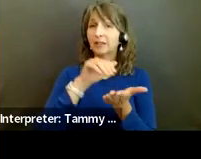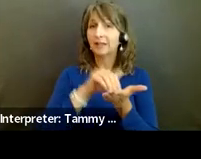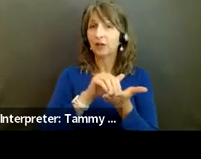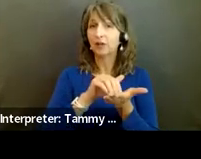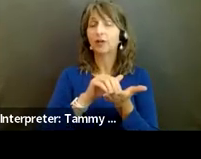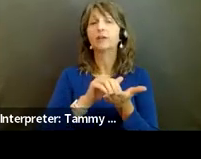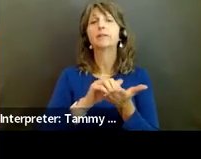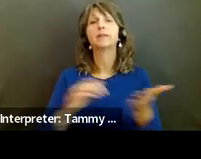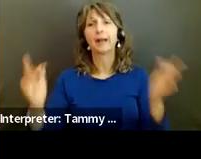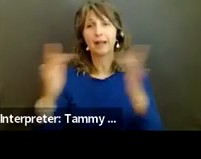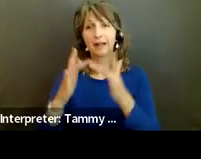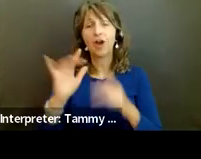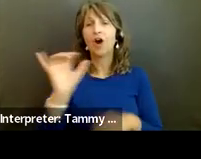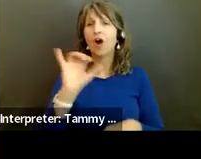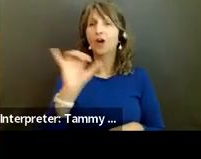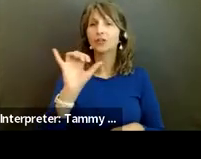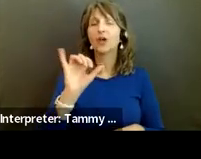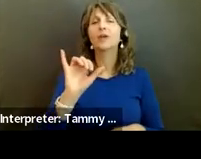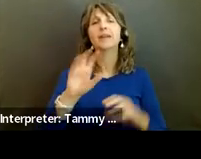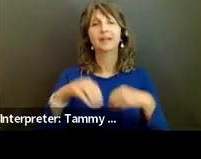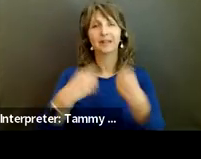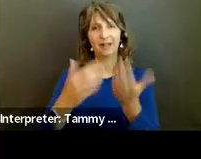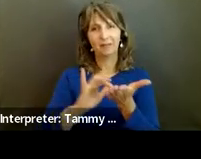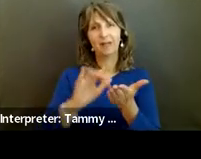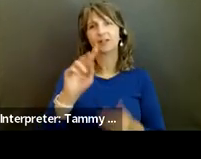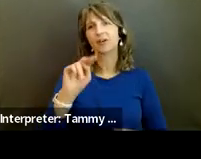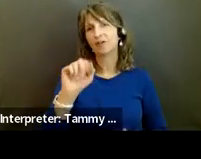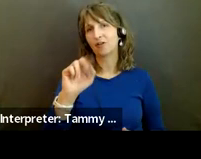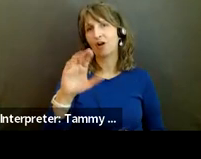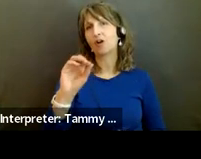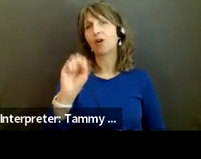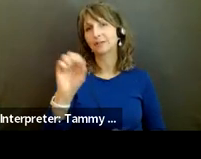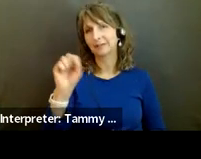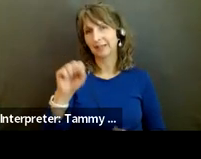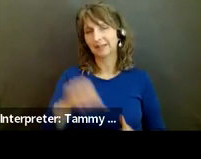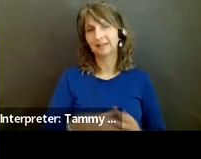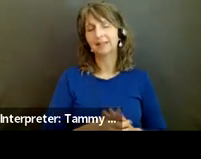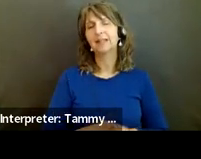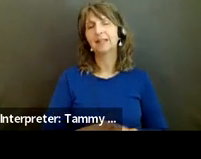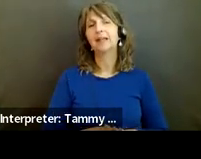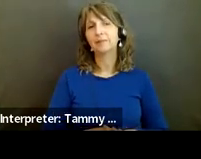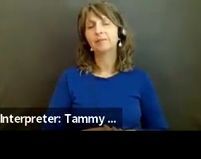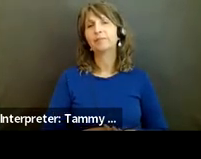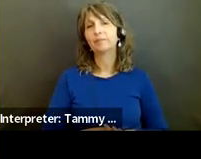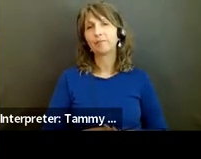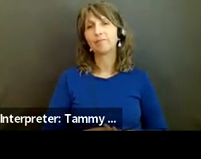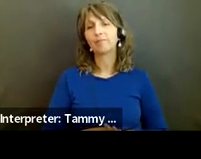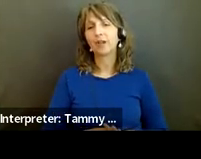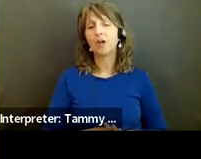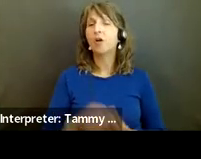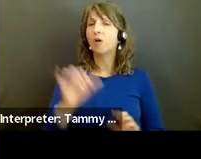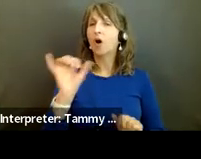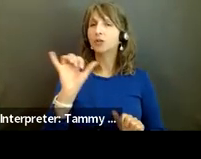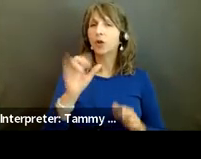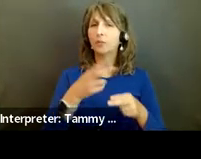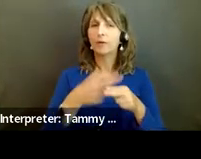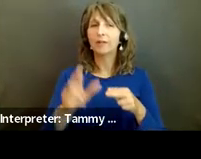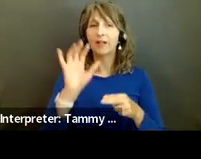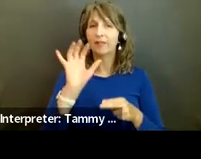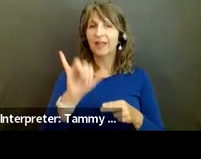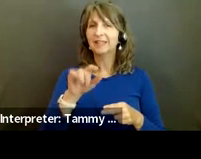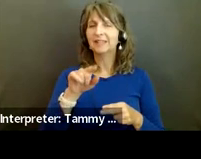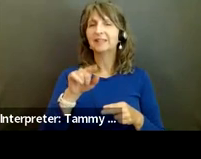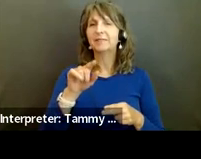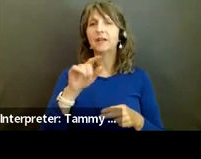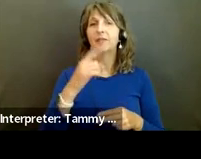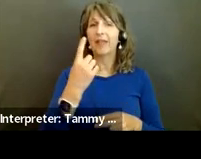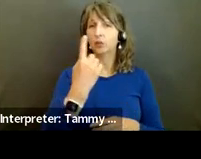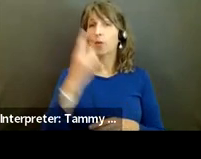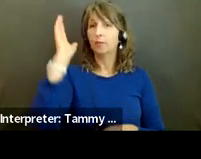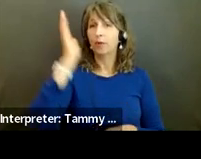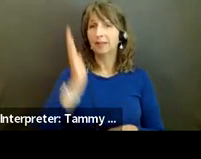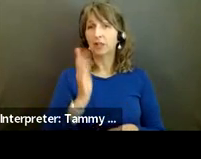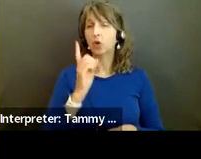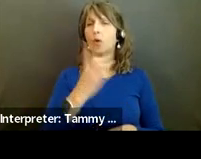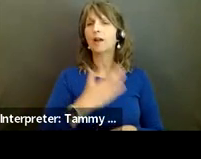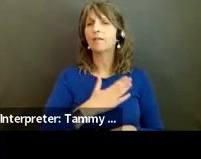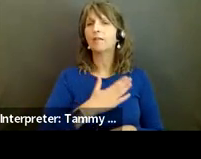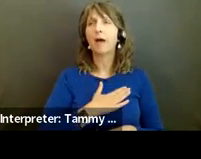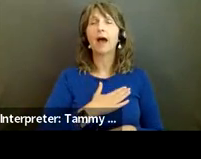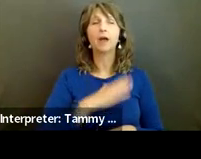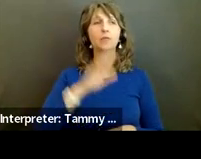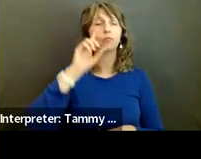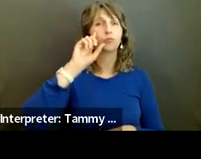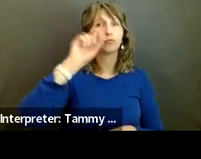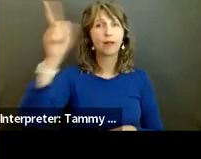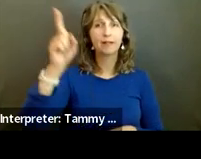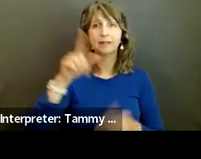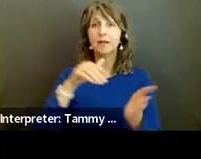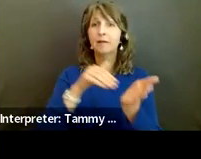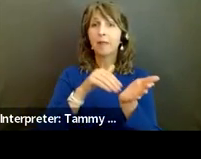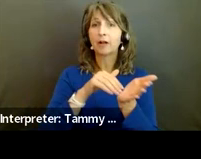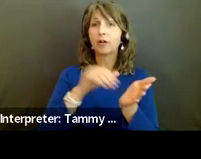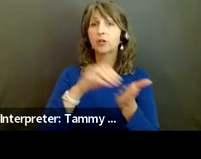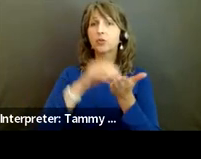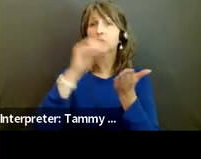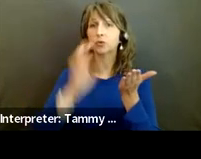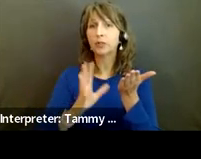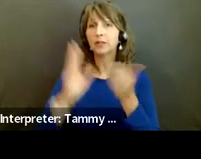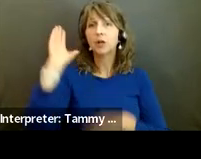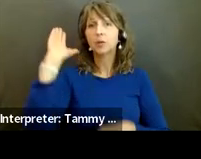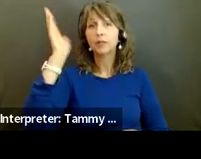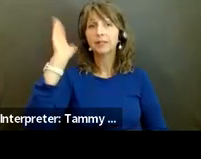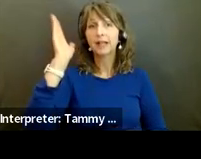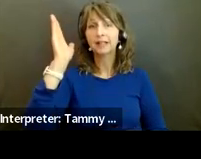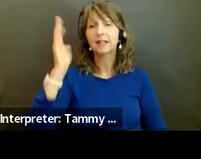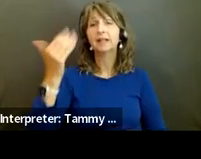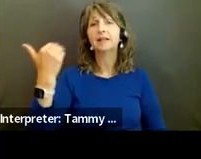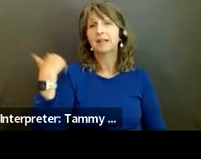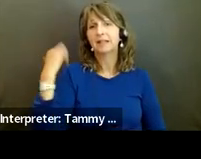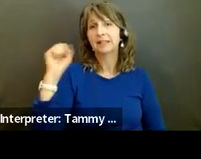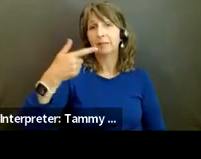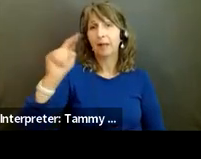I also, yes, did. So I did want to talk about also just briefly. This is a poster presentation that one of my brilliant medical students presented at the Institute for Street Medicine Symposium back this September and we talked about opioid use disorder.